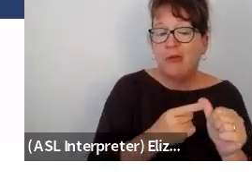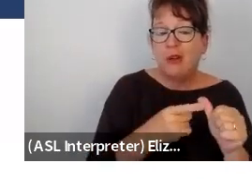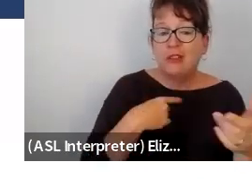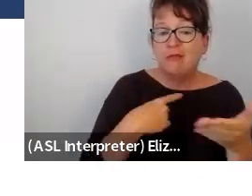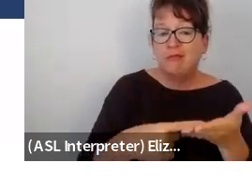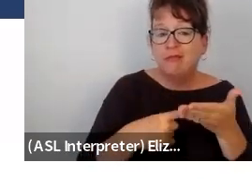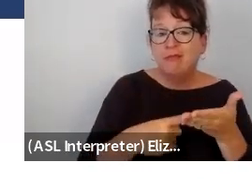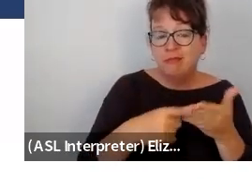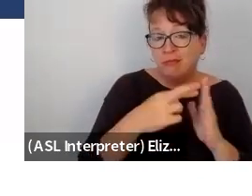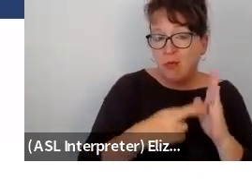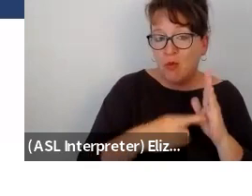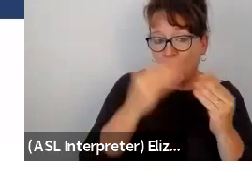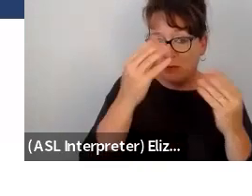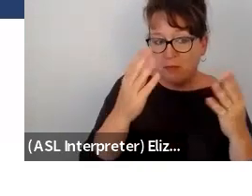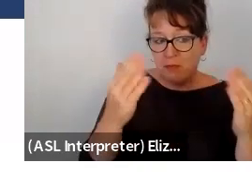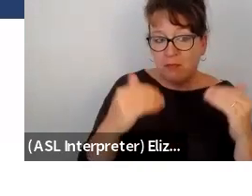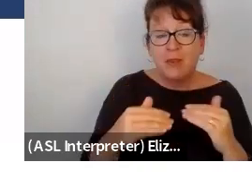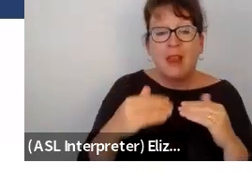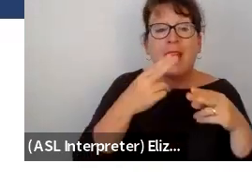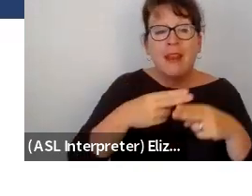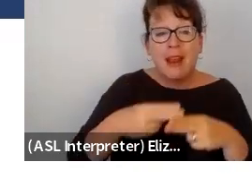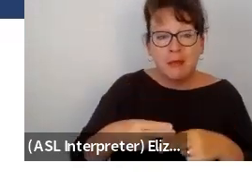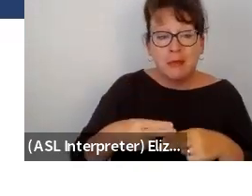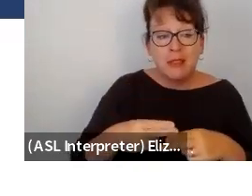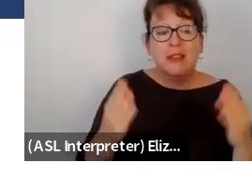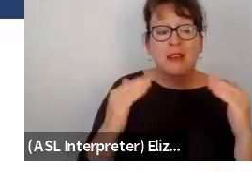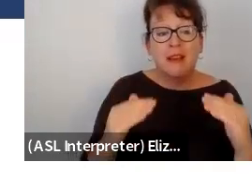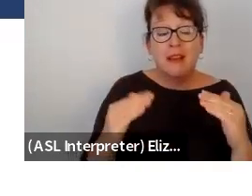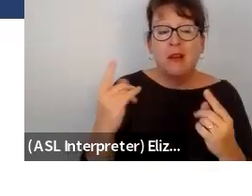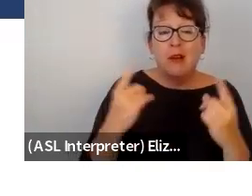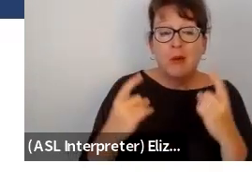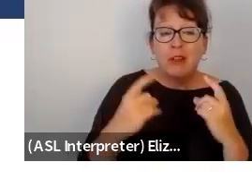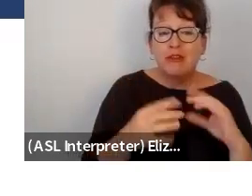to drive down greenhouse gas air pollution by supporting state, local, and tribal initiatives.